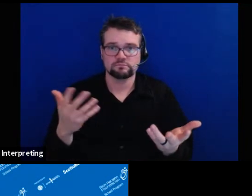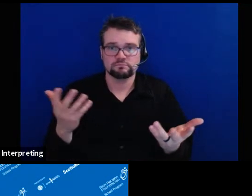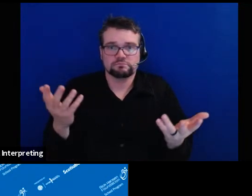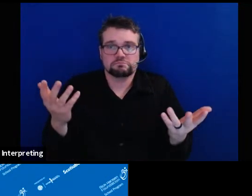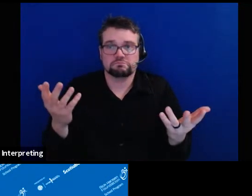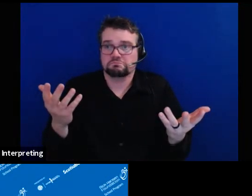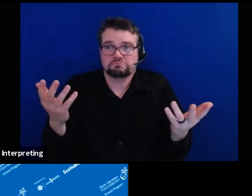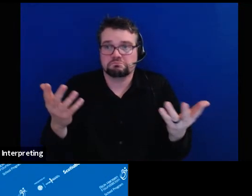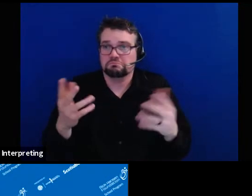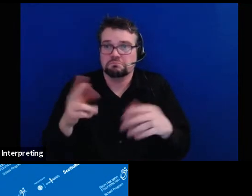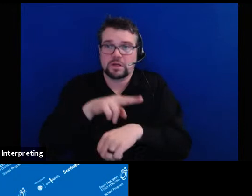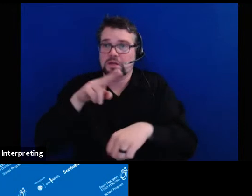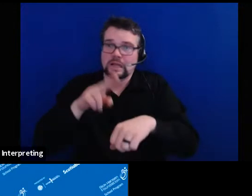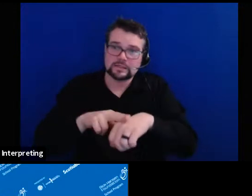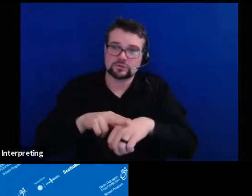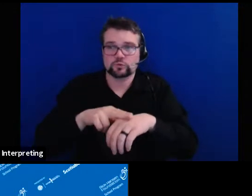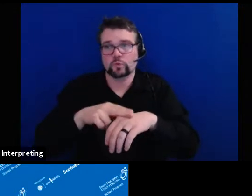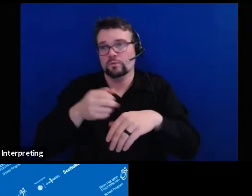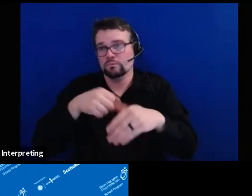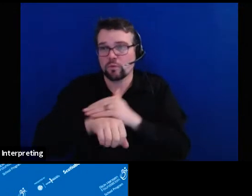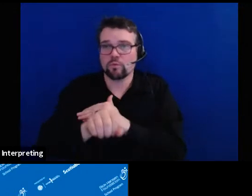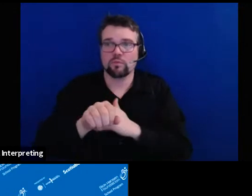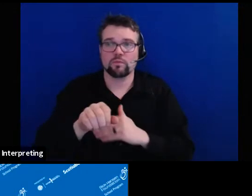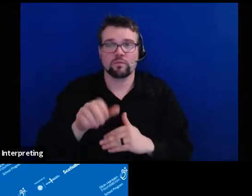NATURAL CHILDBIRTH, WHICH I WAS SURPRISED ABOUT.